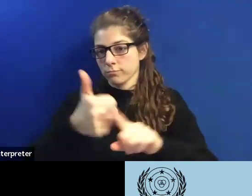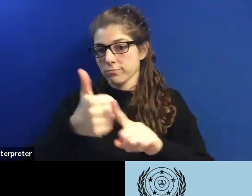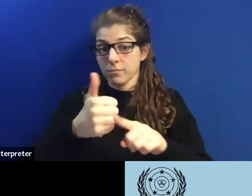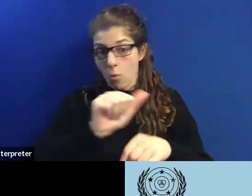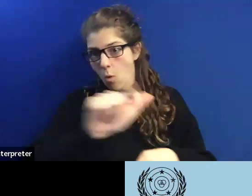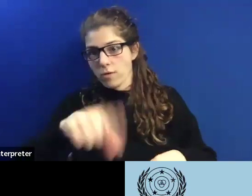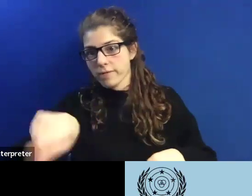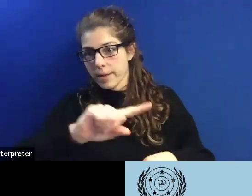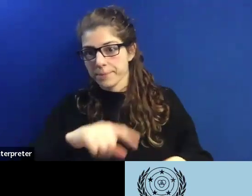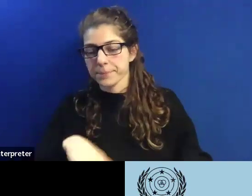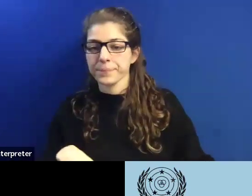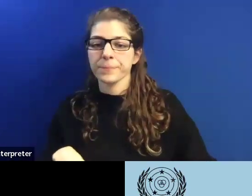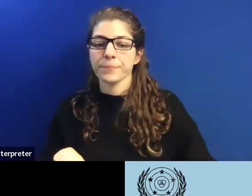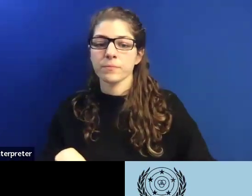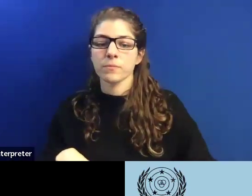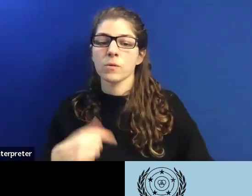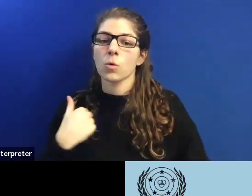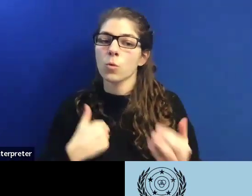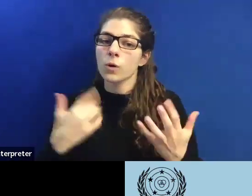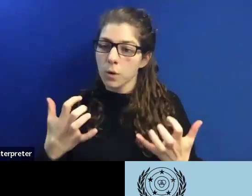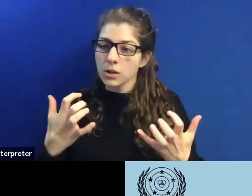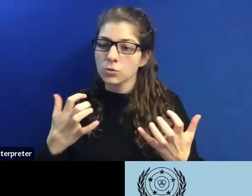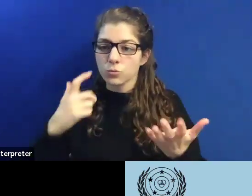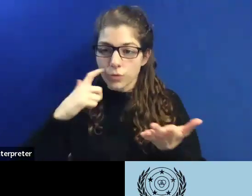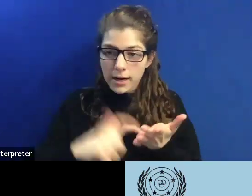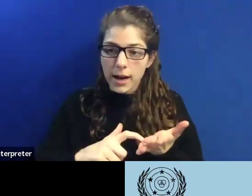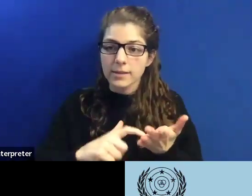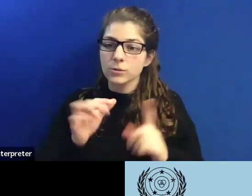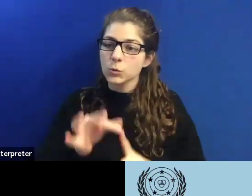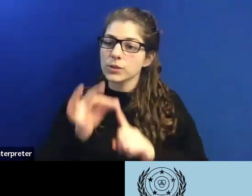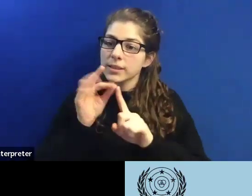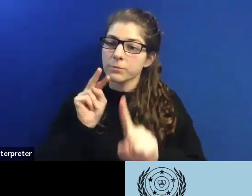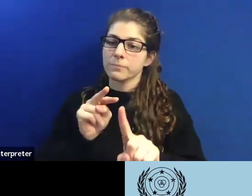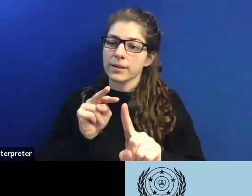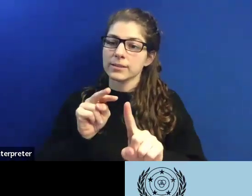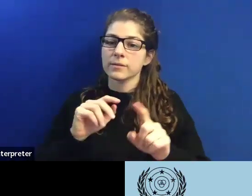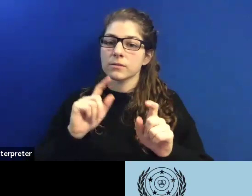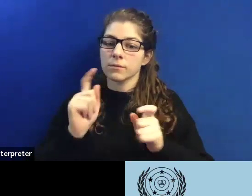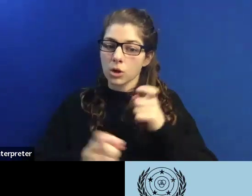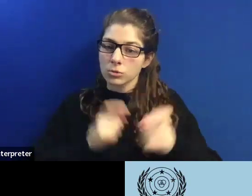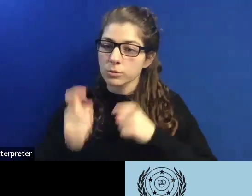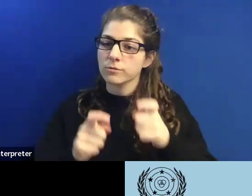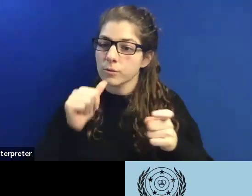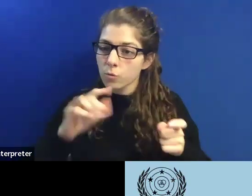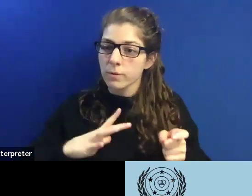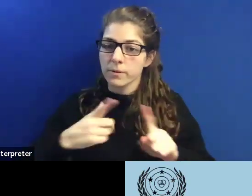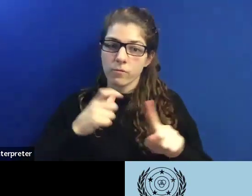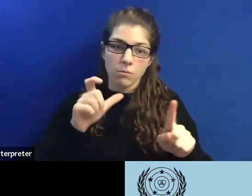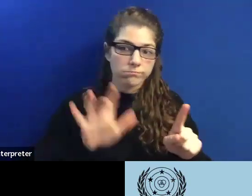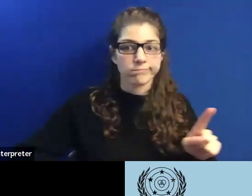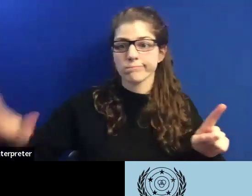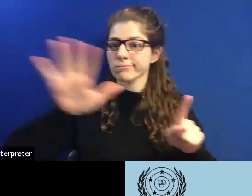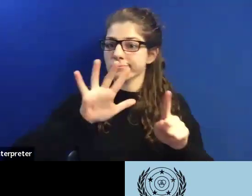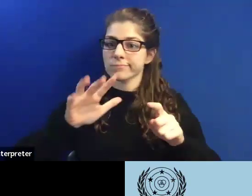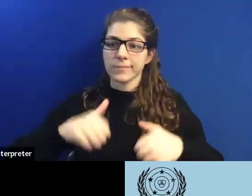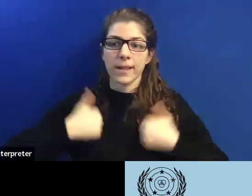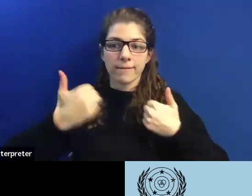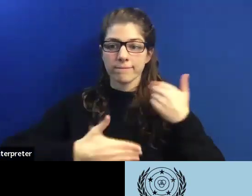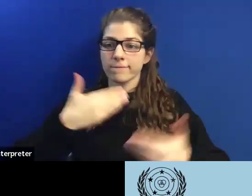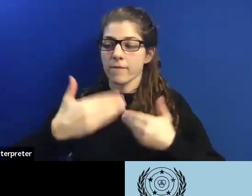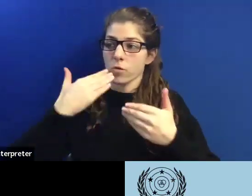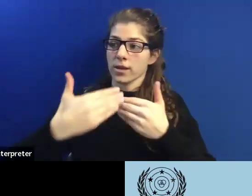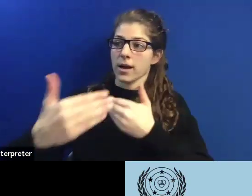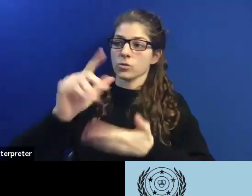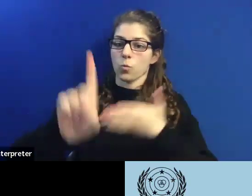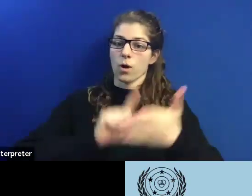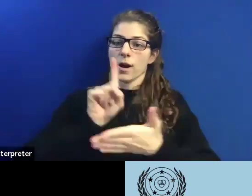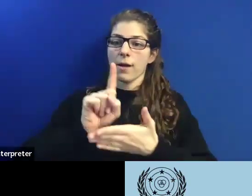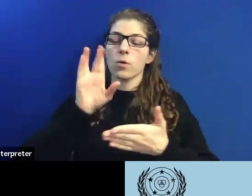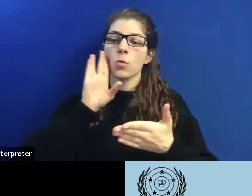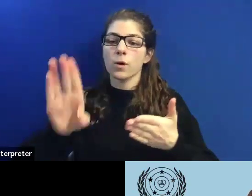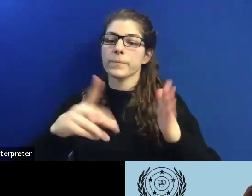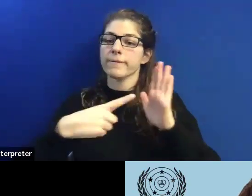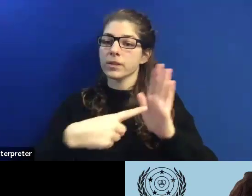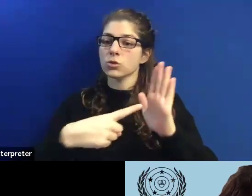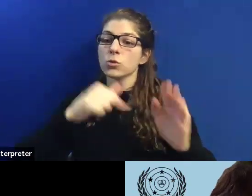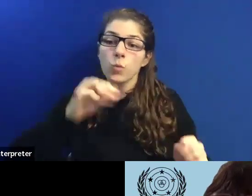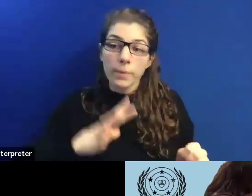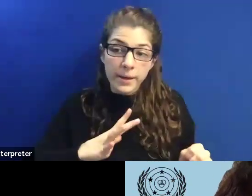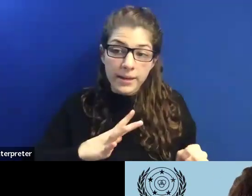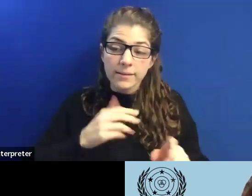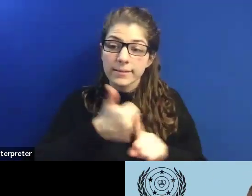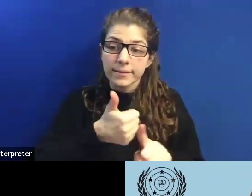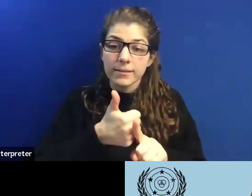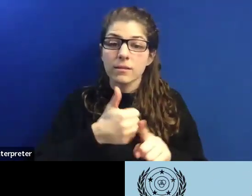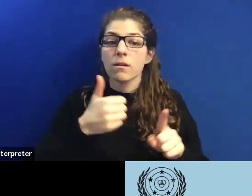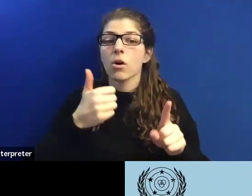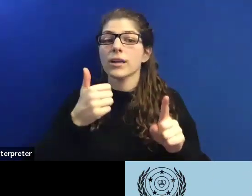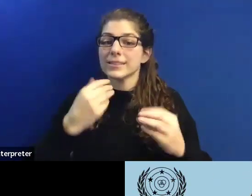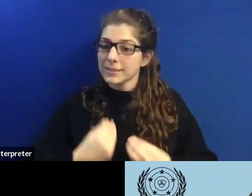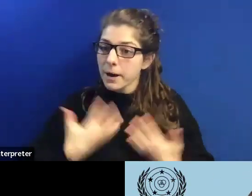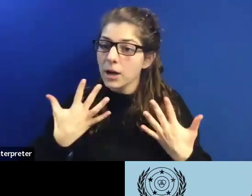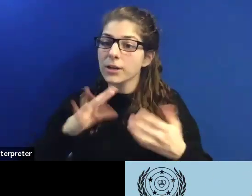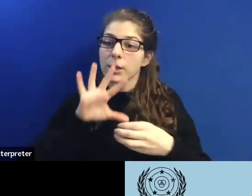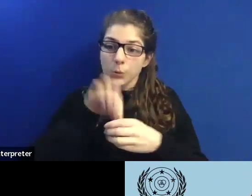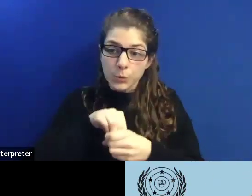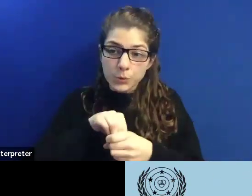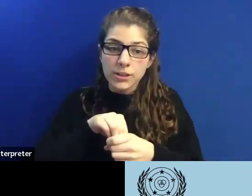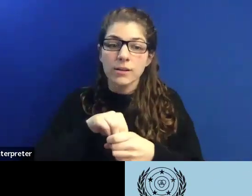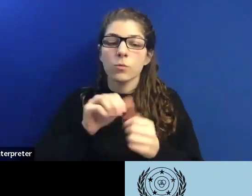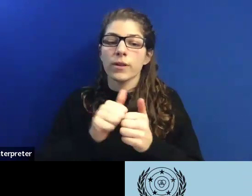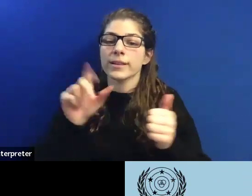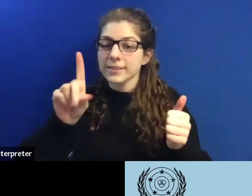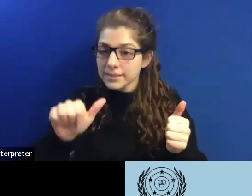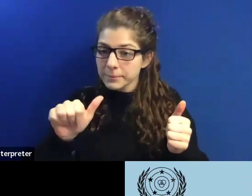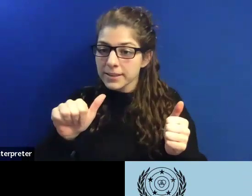We want to recognize the unique perspectives and contributions of women from all walks of life, and for the next hour, we're going to be featuring women who are inspiring inclusion with disabilities in disasters.